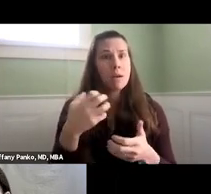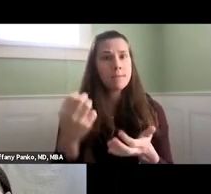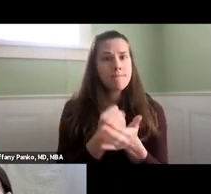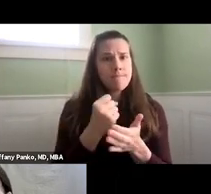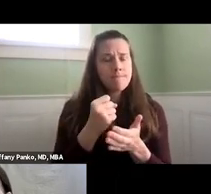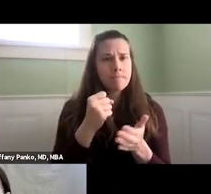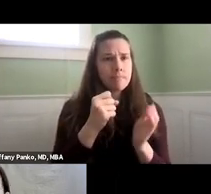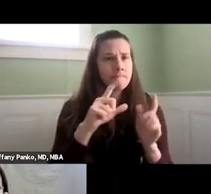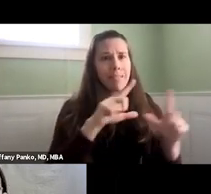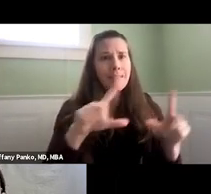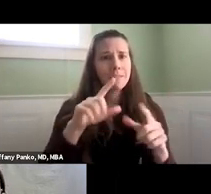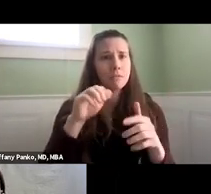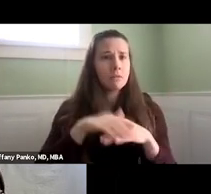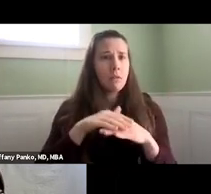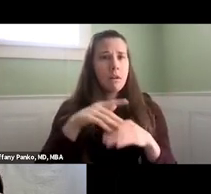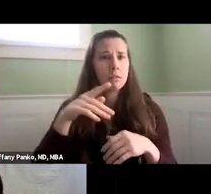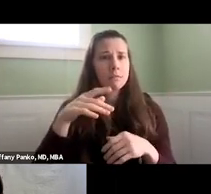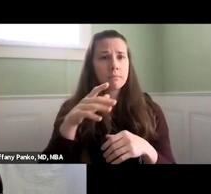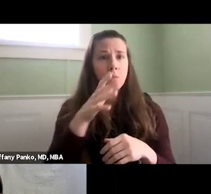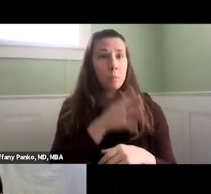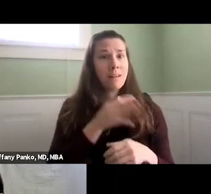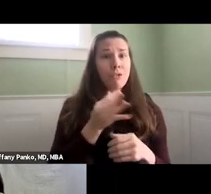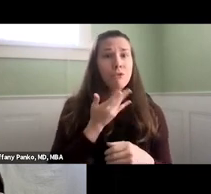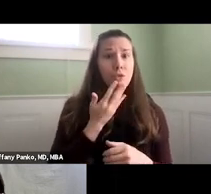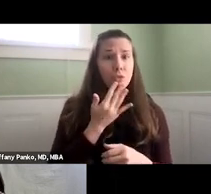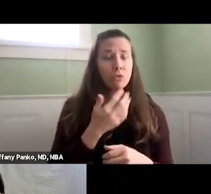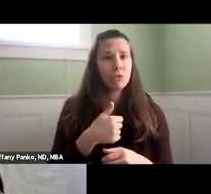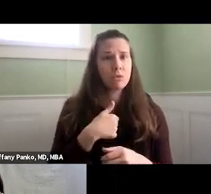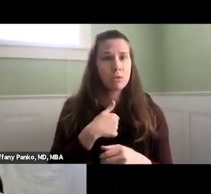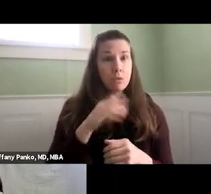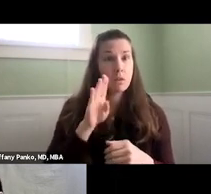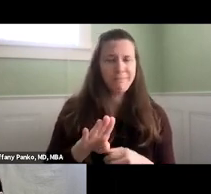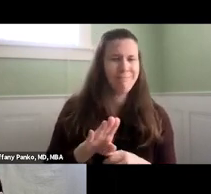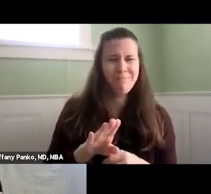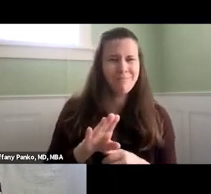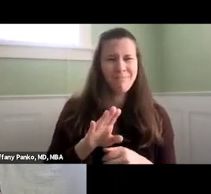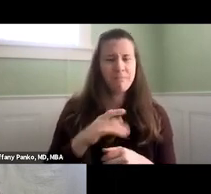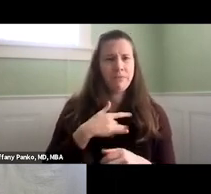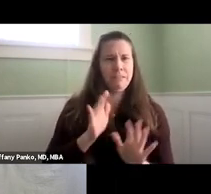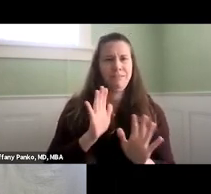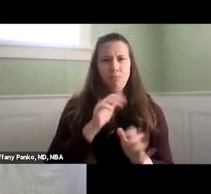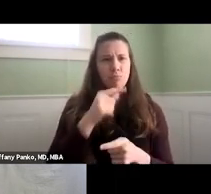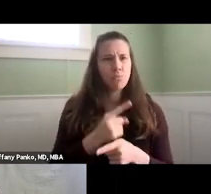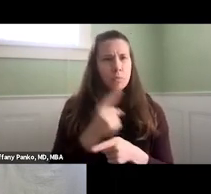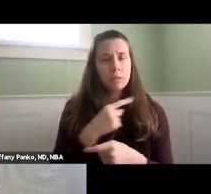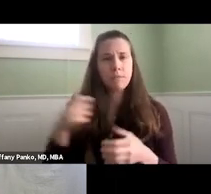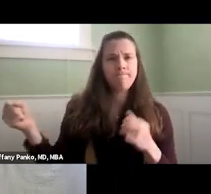intersectionality. So for me, as a woman, if I want to focus on women of color, it is